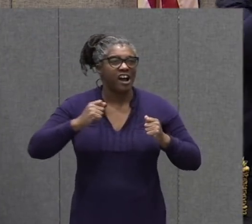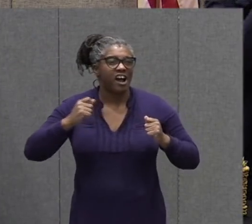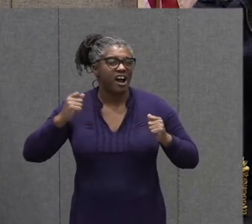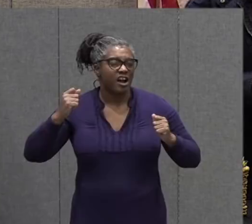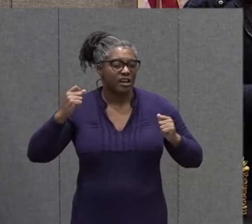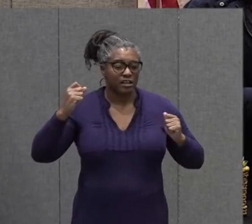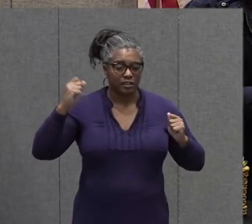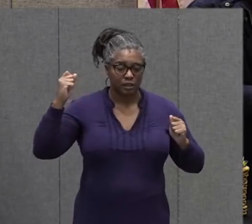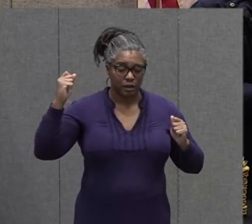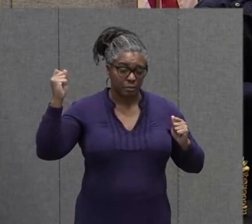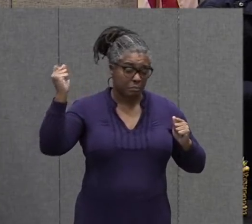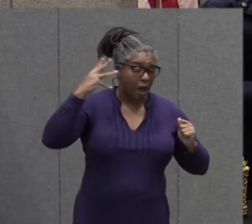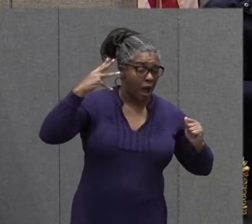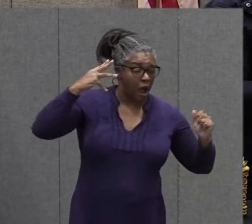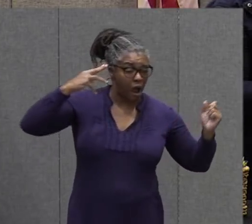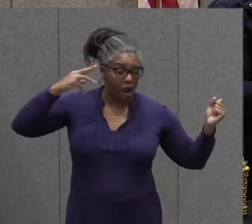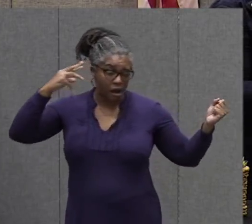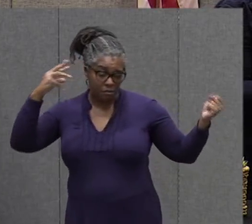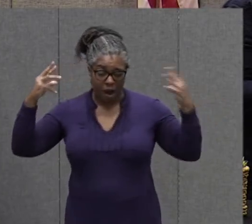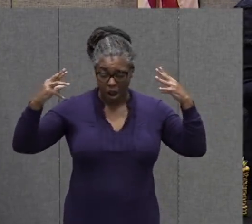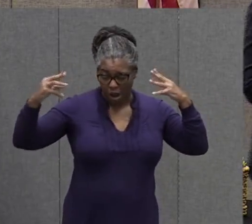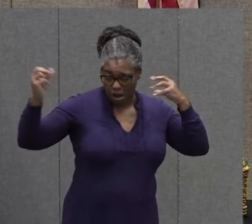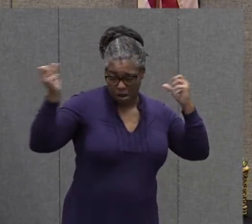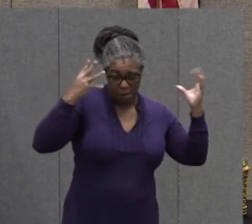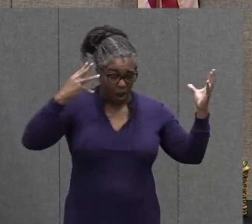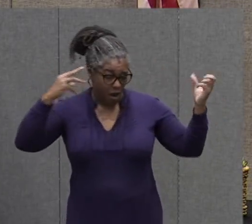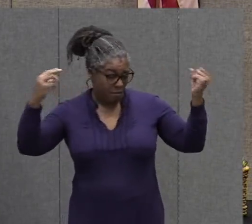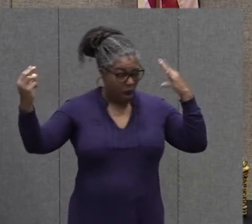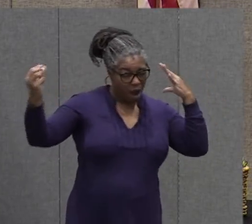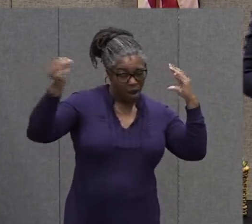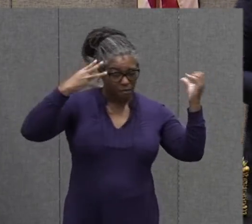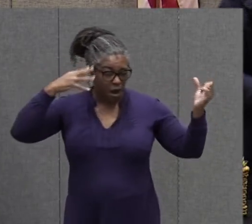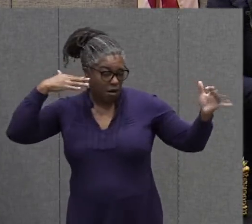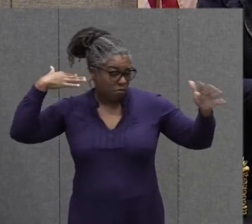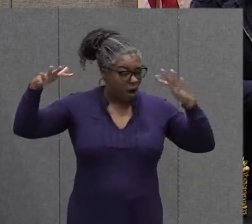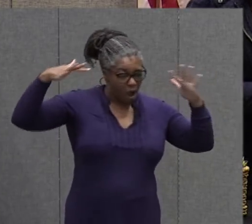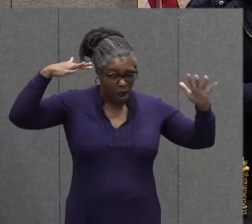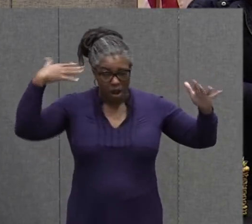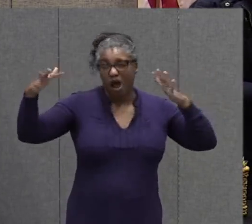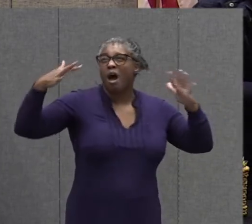with the always noise of this city street music.